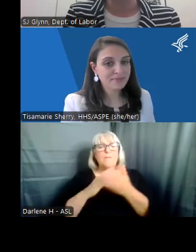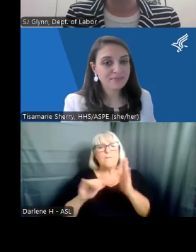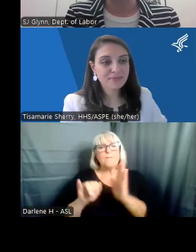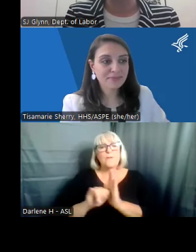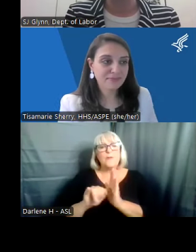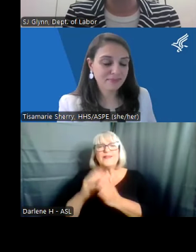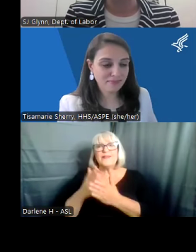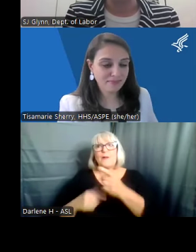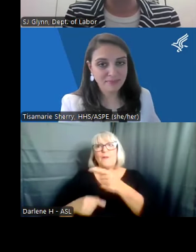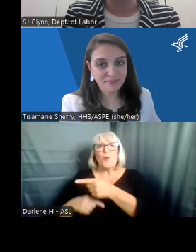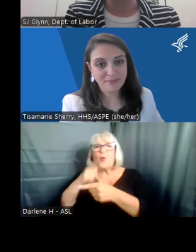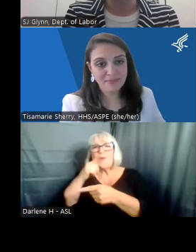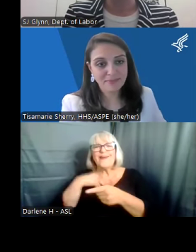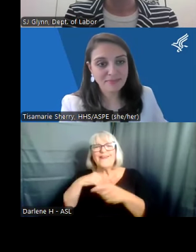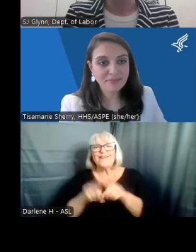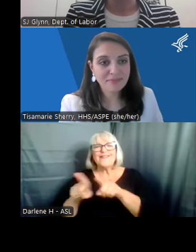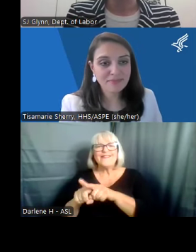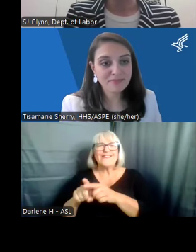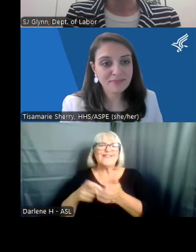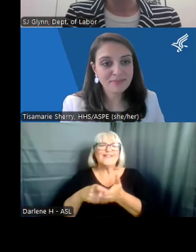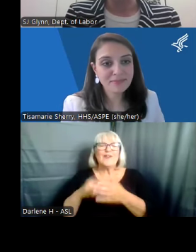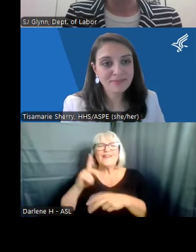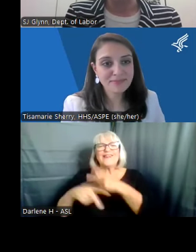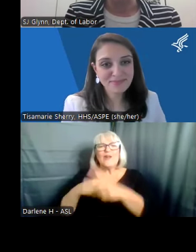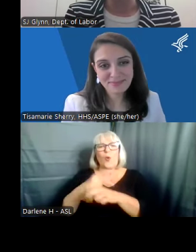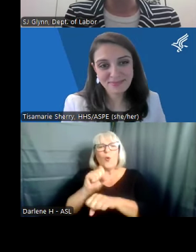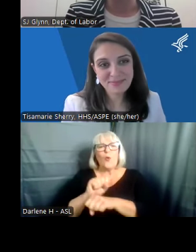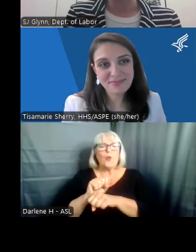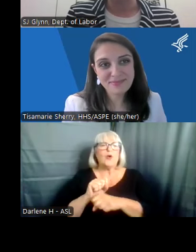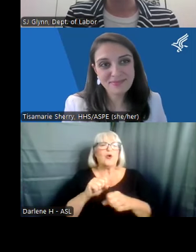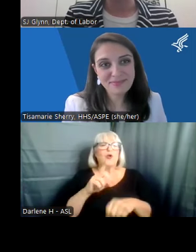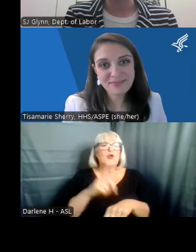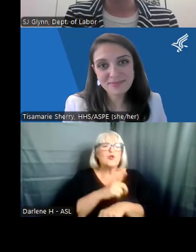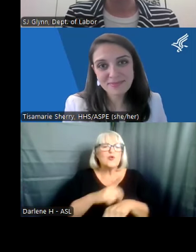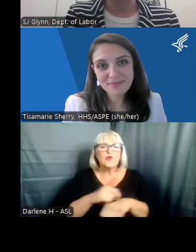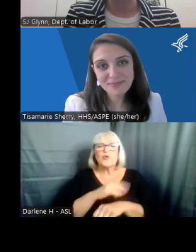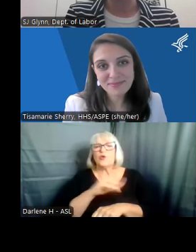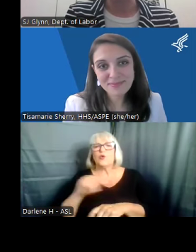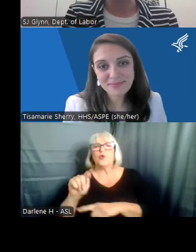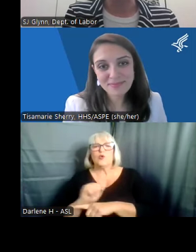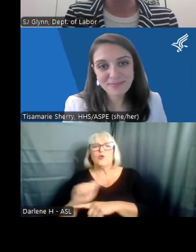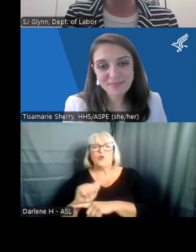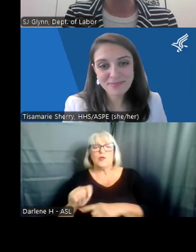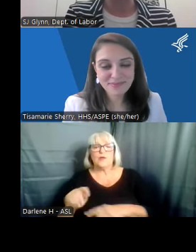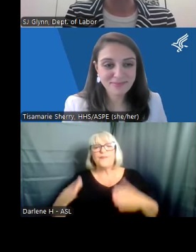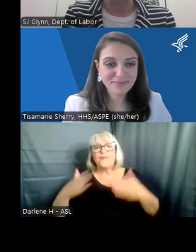duties, skills and training. Thank you all so much for your time. And now I'd like to hand the mic back to